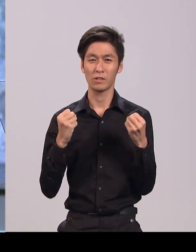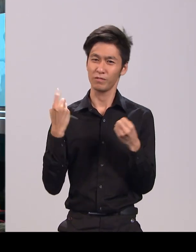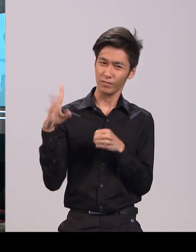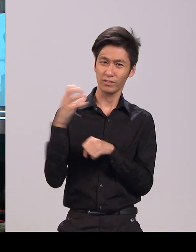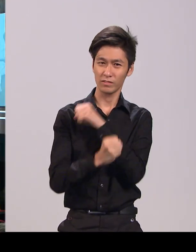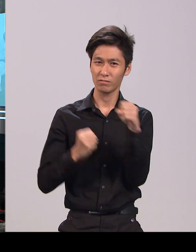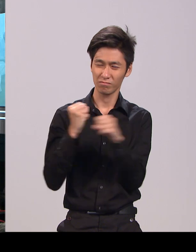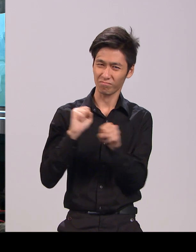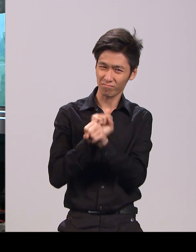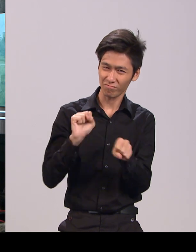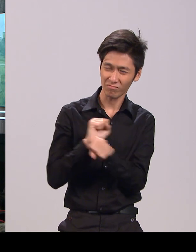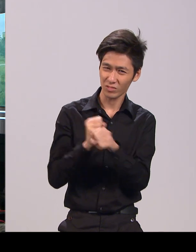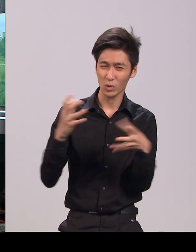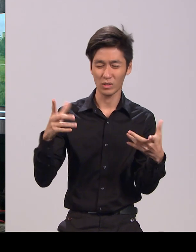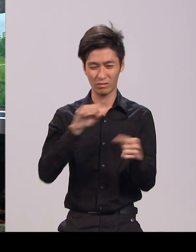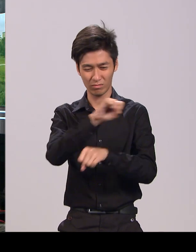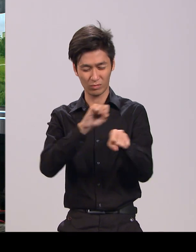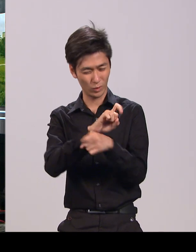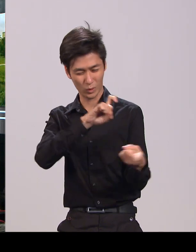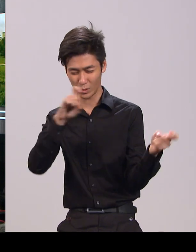Just look at the changes to Singapore since then.